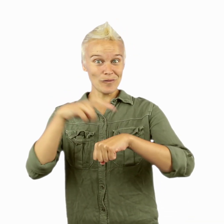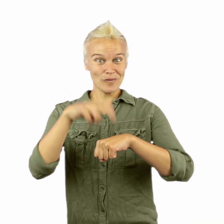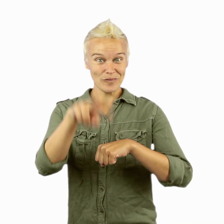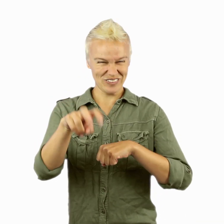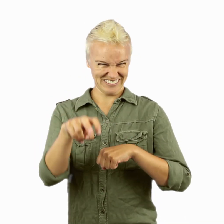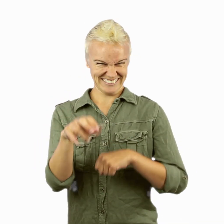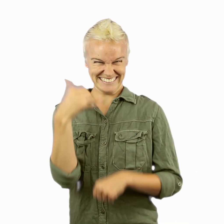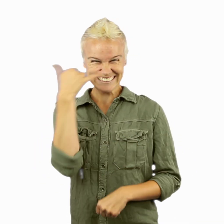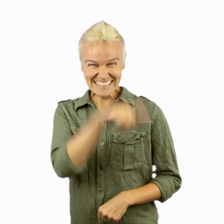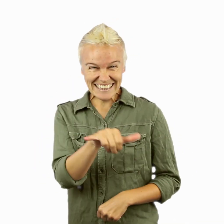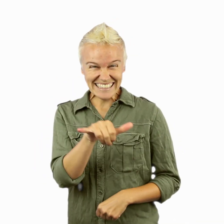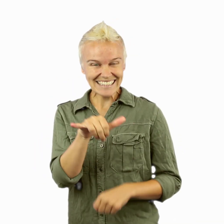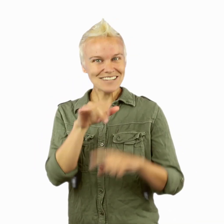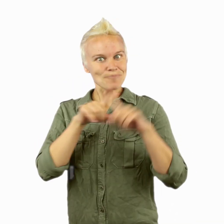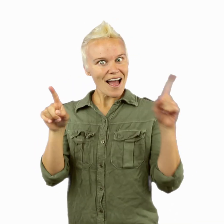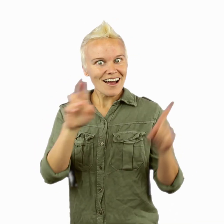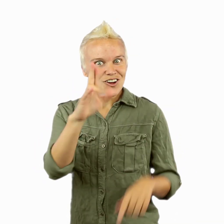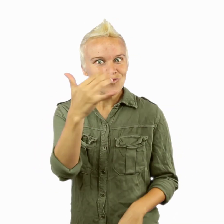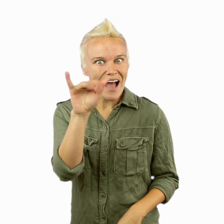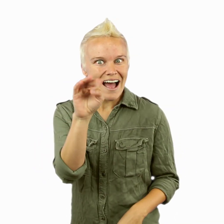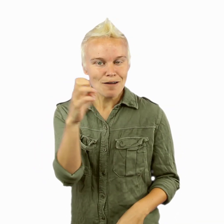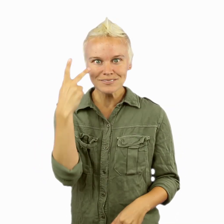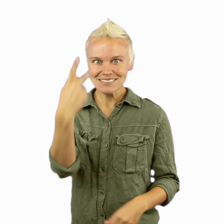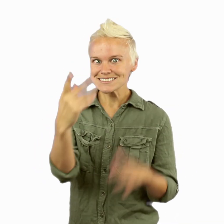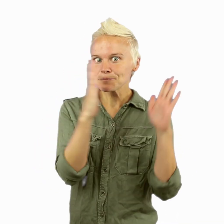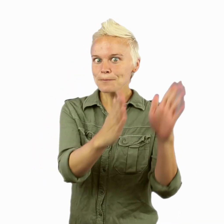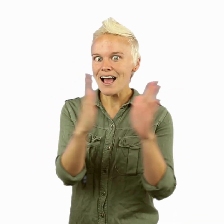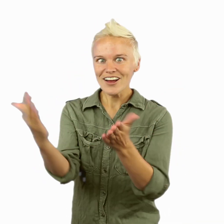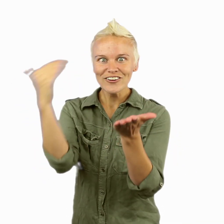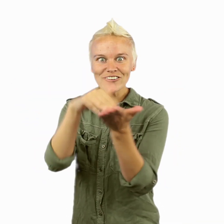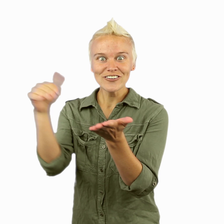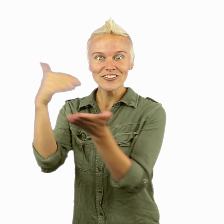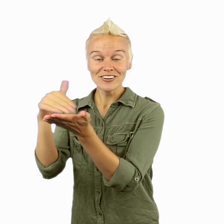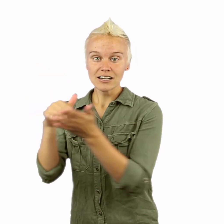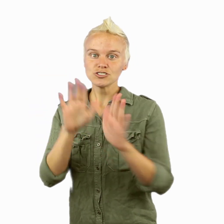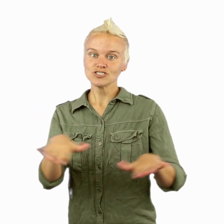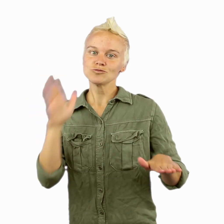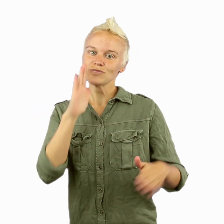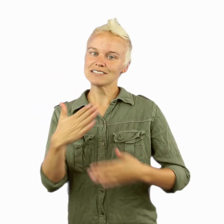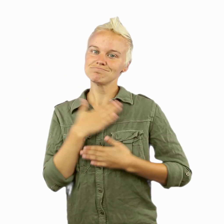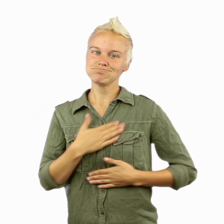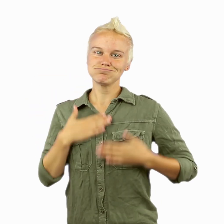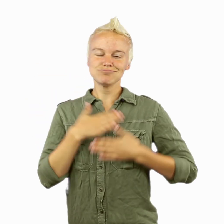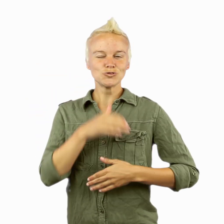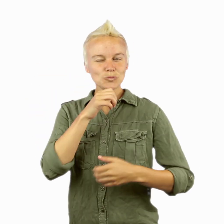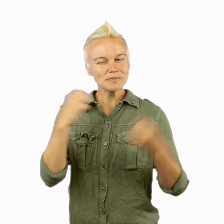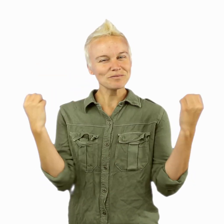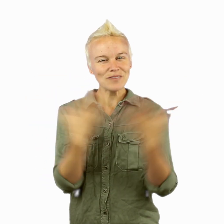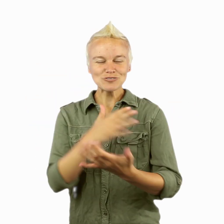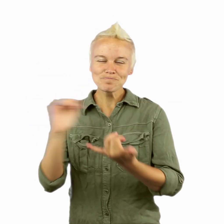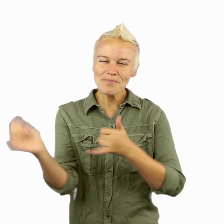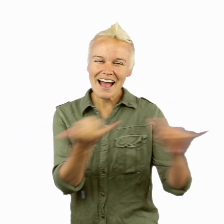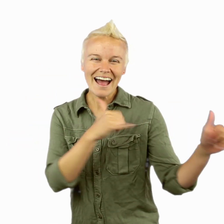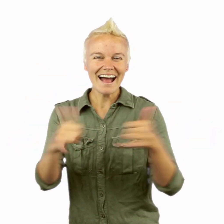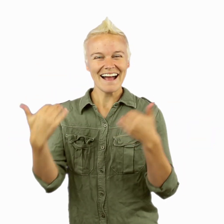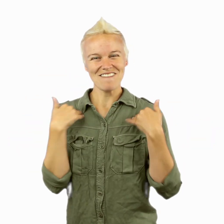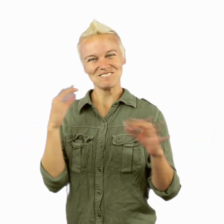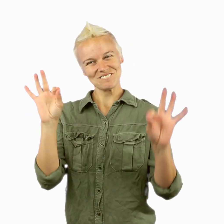While the signs may not have an explicit meaning, they still rhyme. Children will enjoy that! So, don't be afraid to play with language, have fun!